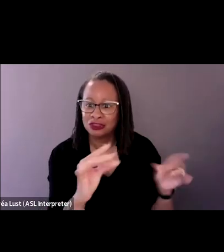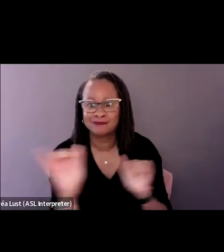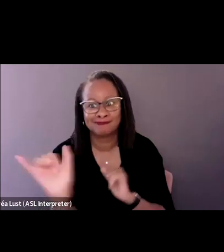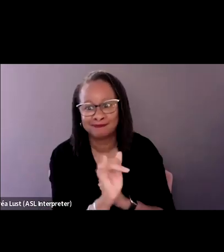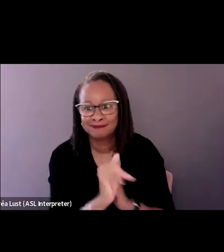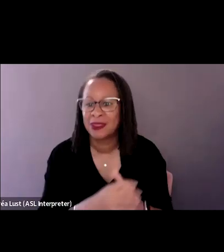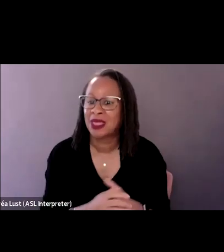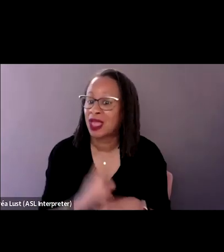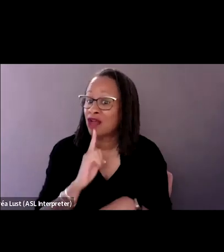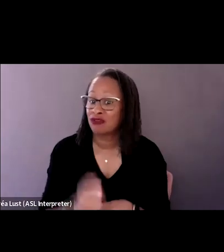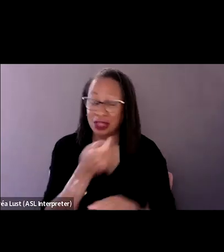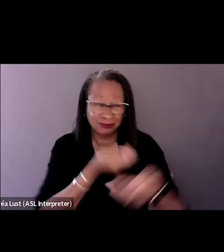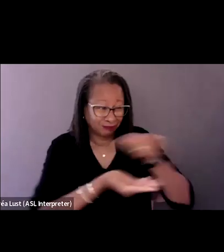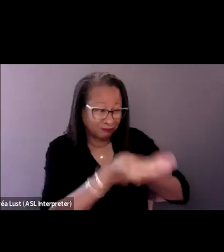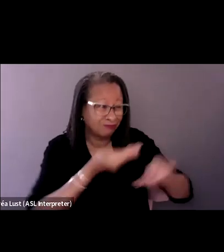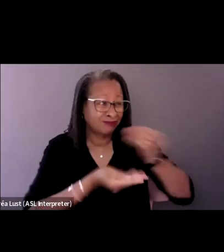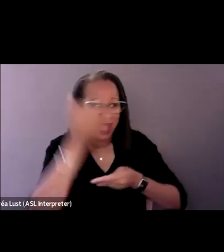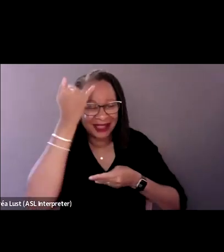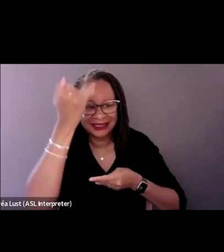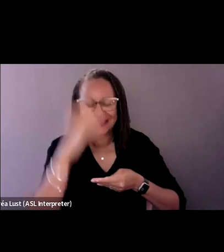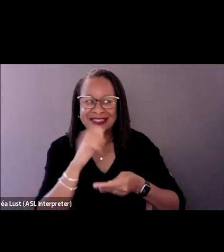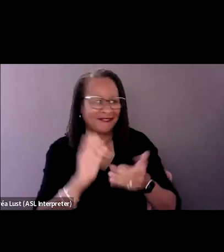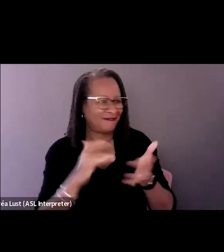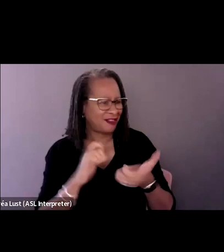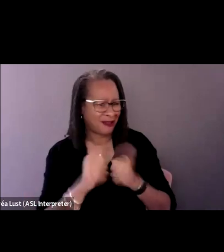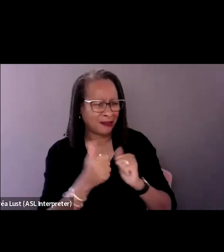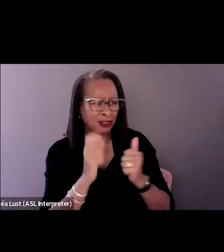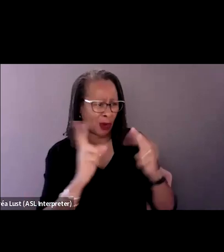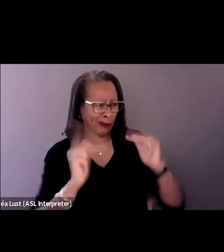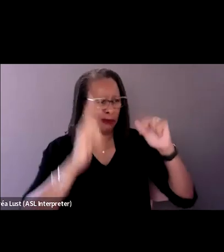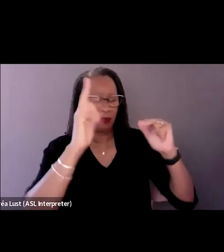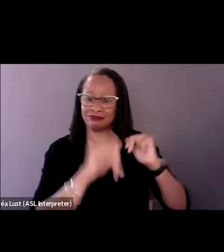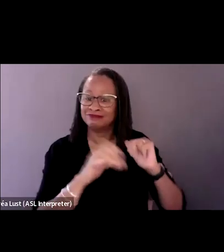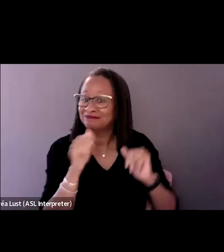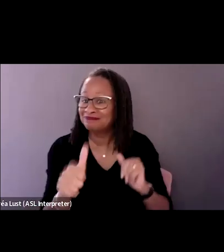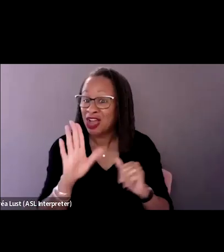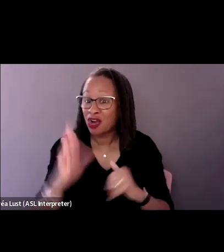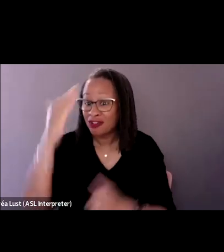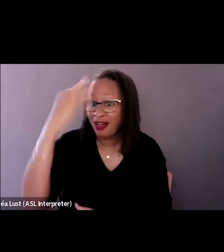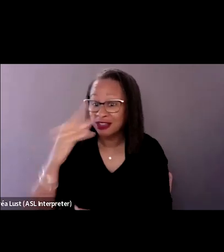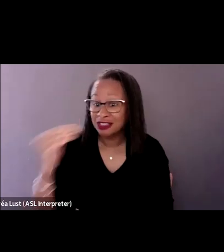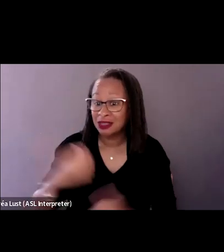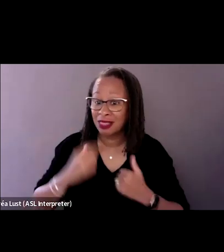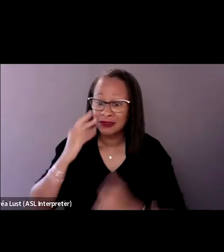A real exchange of ideas that doesn't feel competitive or dominating. And in her knowledge and lived experiences,